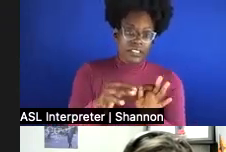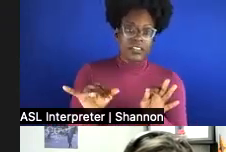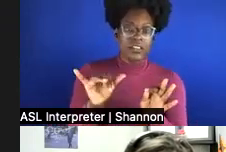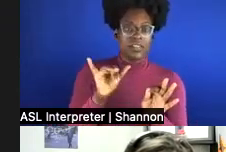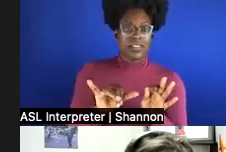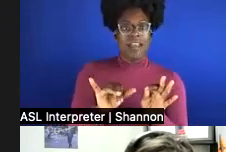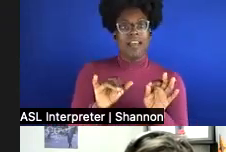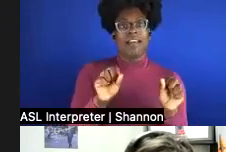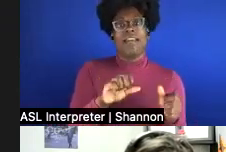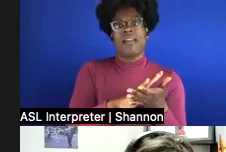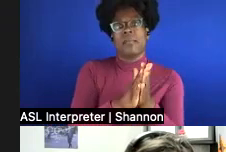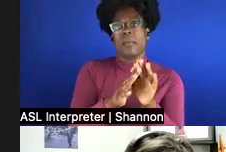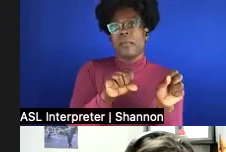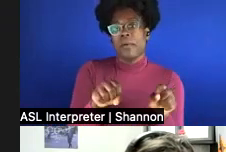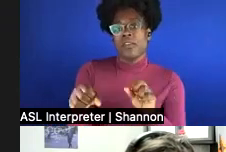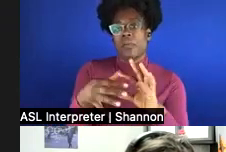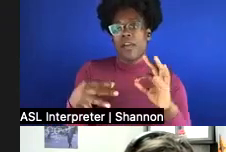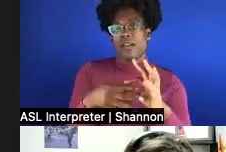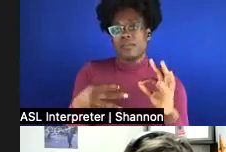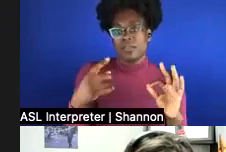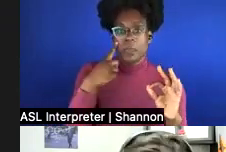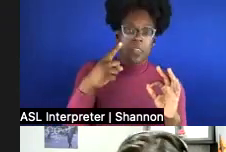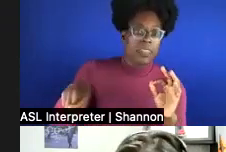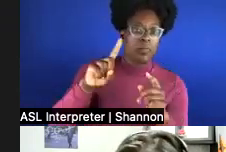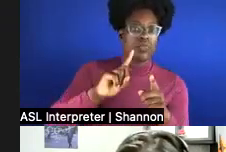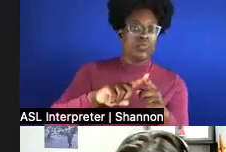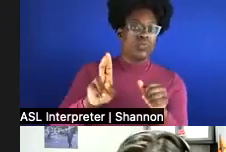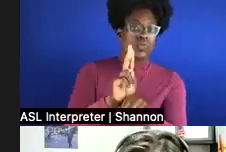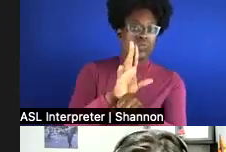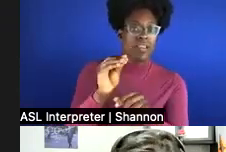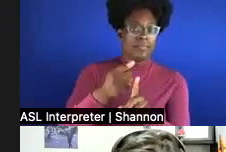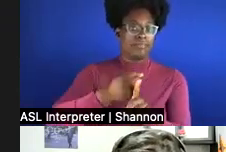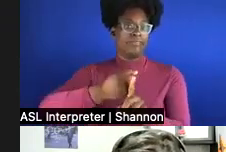something that works well for them. To help us choose the right comment for a submission,